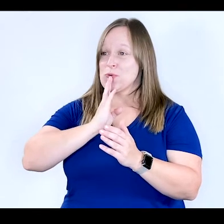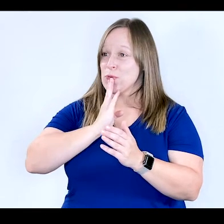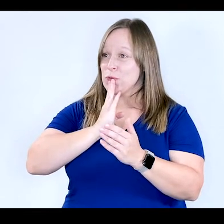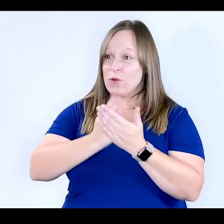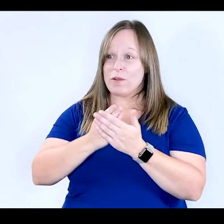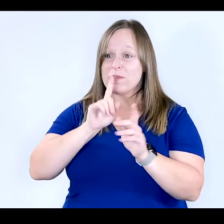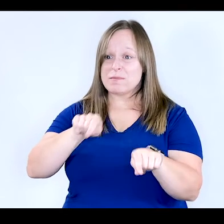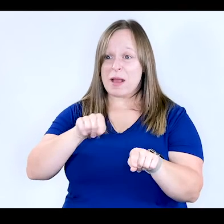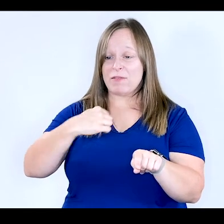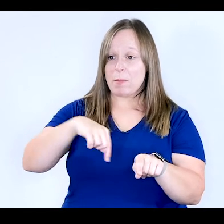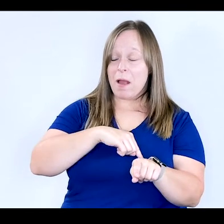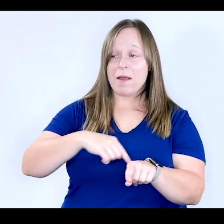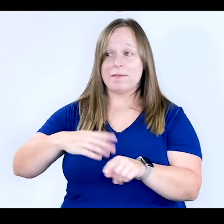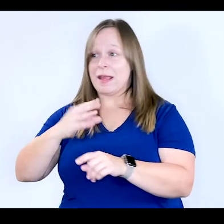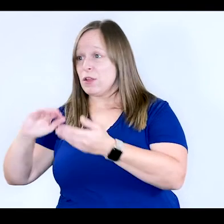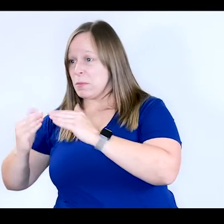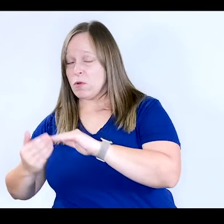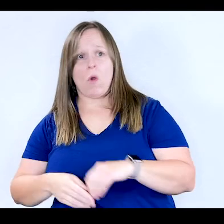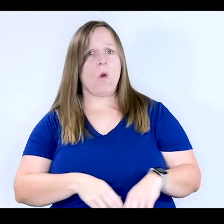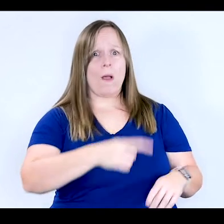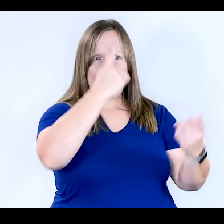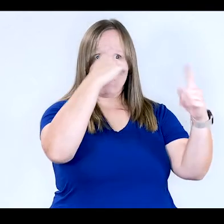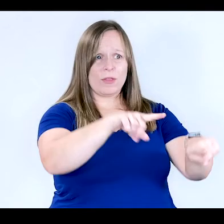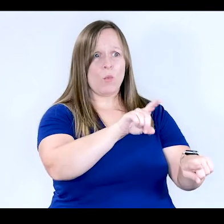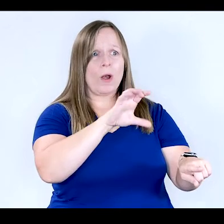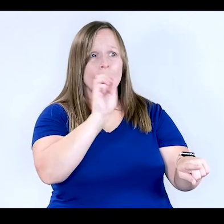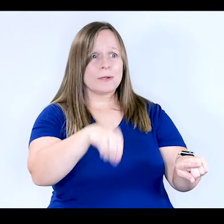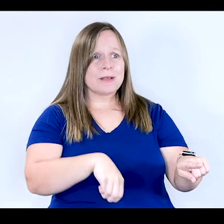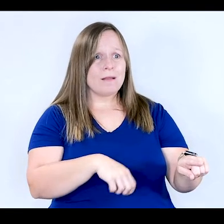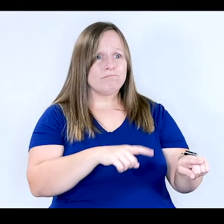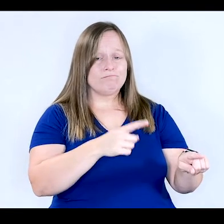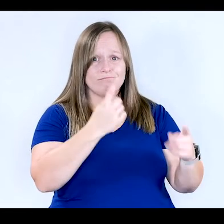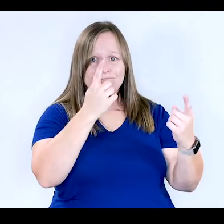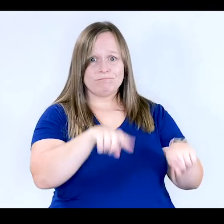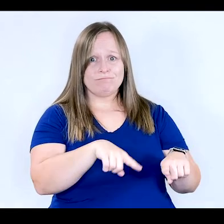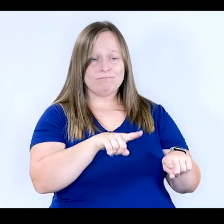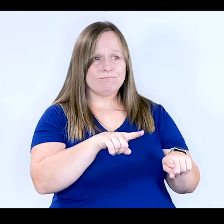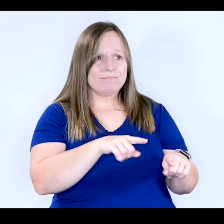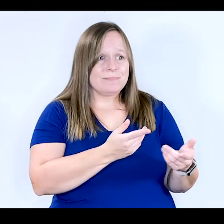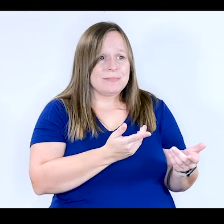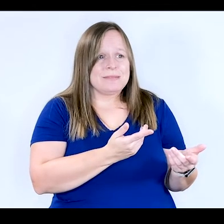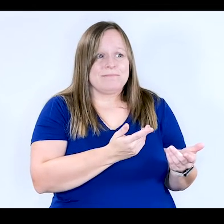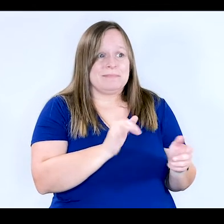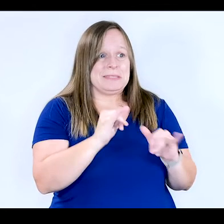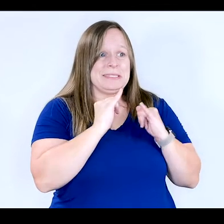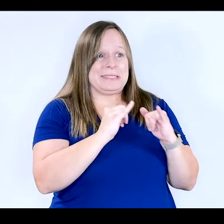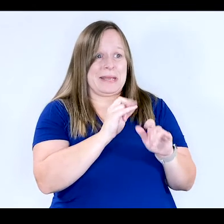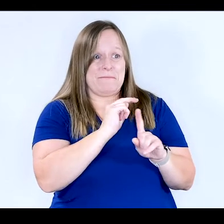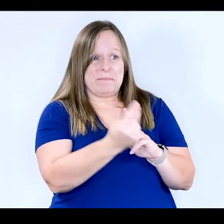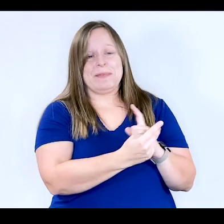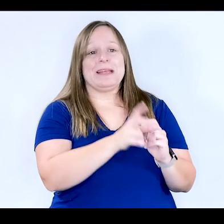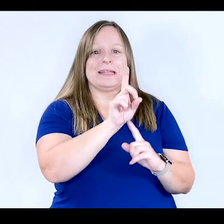people in the community. I'm with you 100%. That's the way we see it and we also, to be clear, that -- Disability